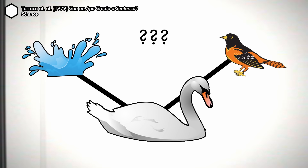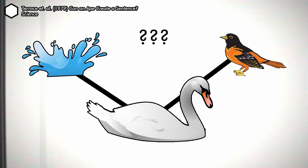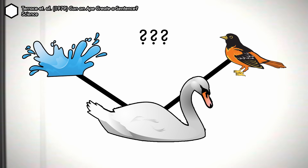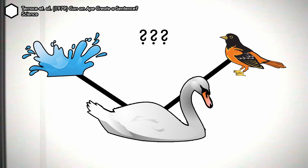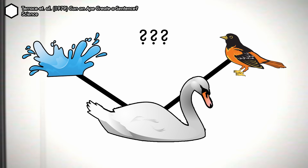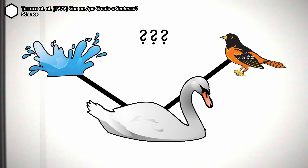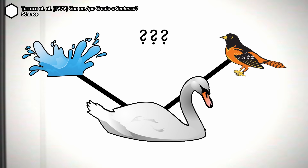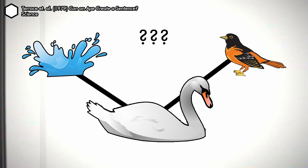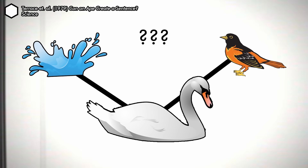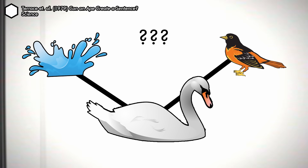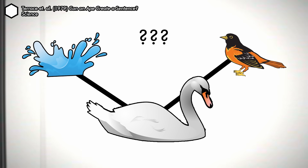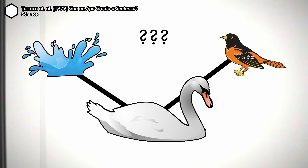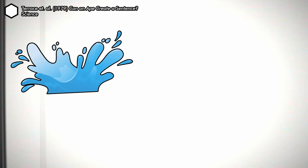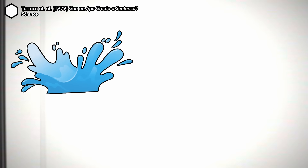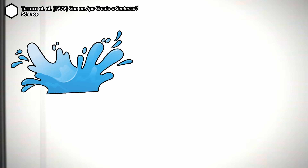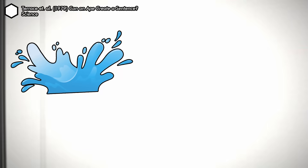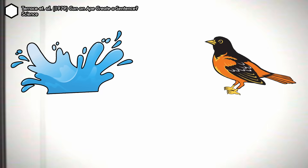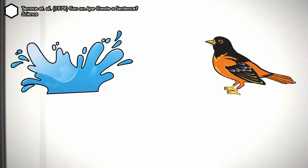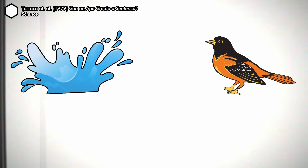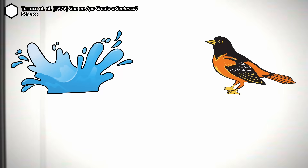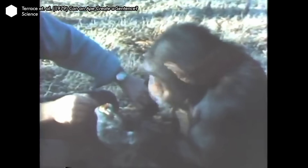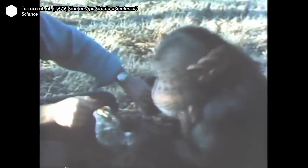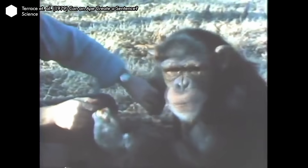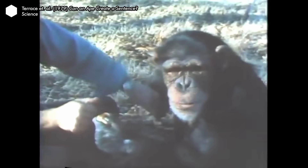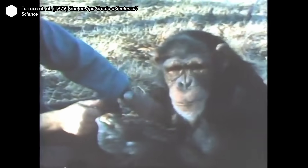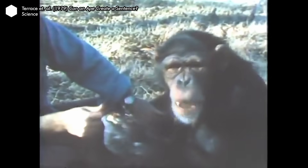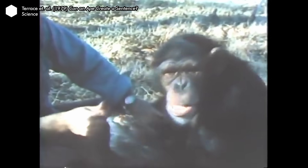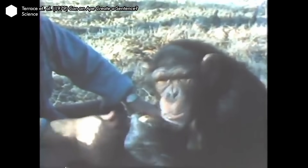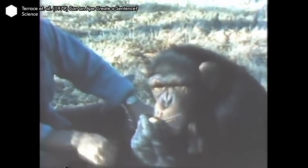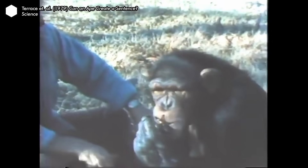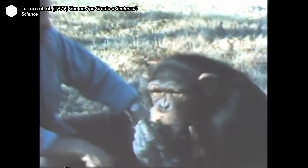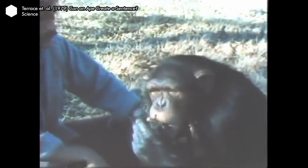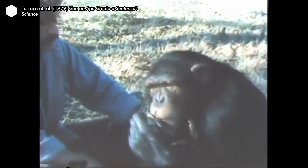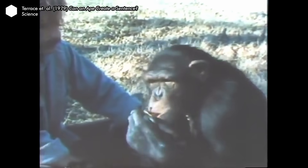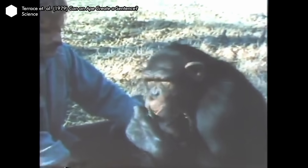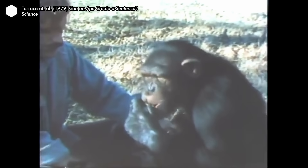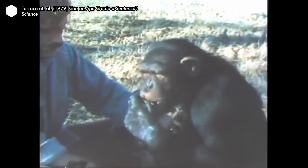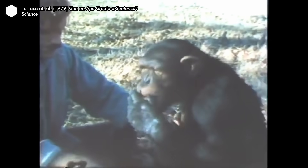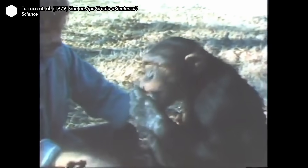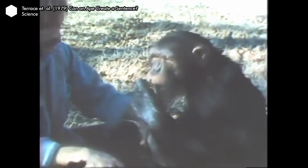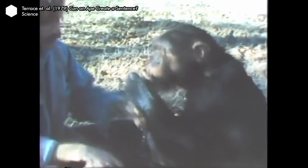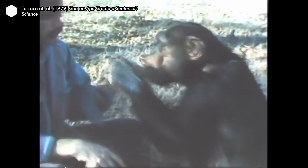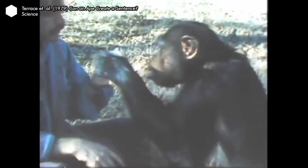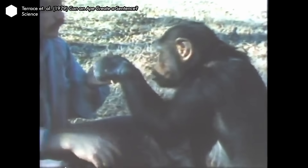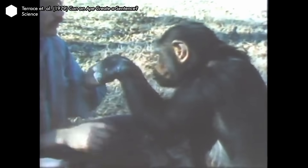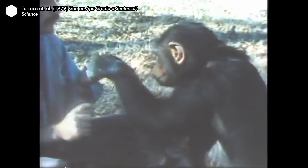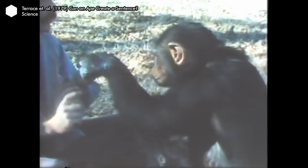She could have just have easily been signing the words: "water" and "bird". It could just be basic object recognition rather than making compound words to